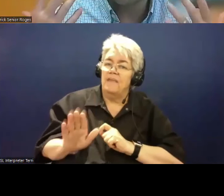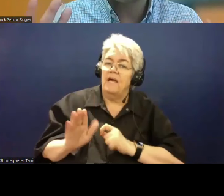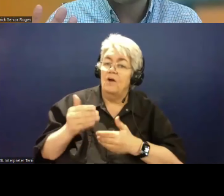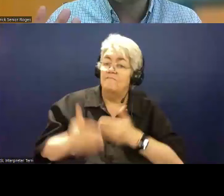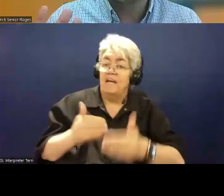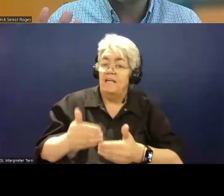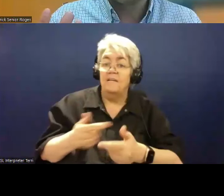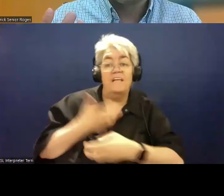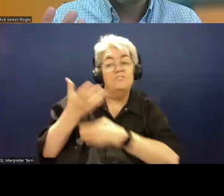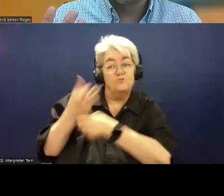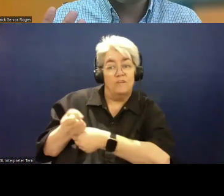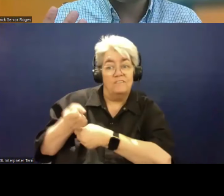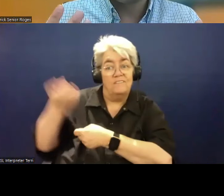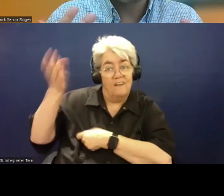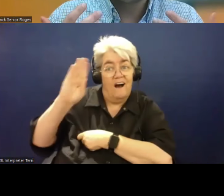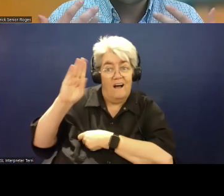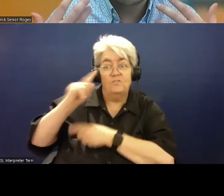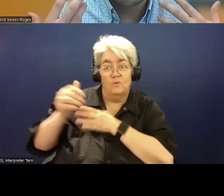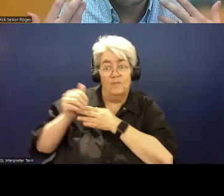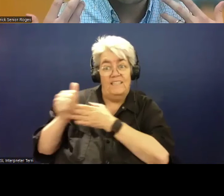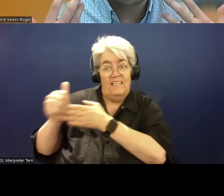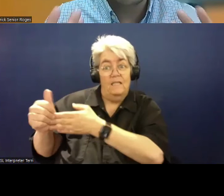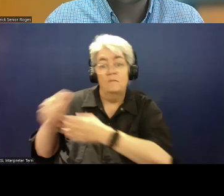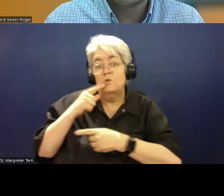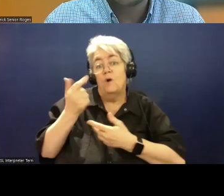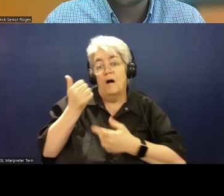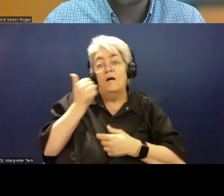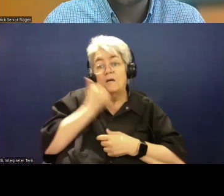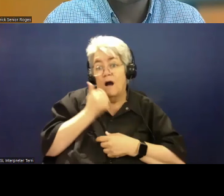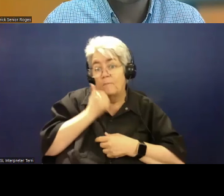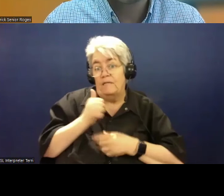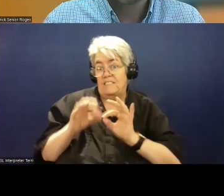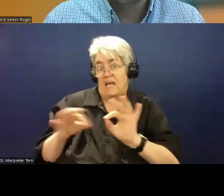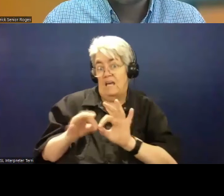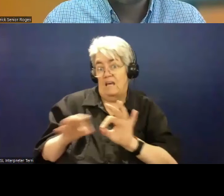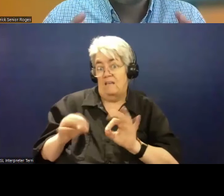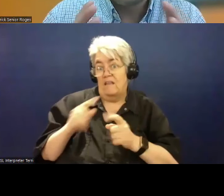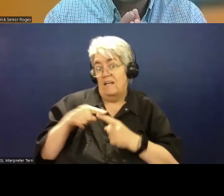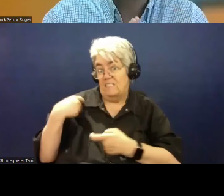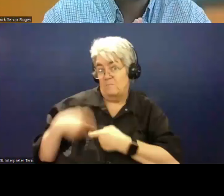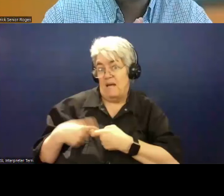A COMMON SAYING A HISPANIC PERSON OR LATINO MIGHT SAY IS WHAT I